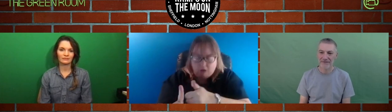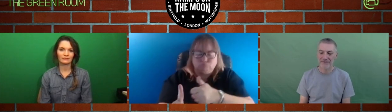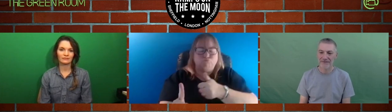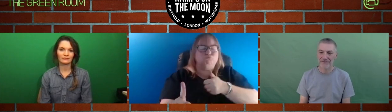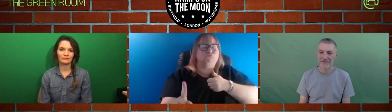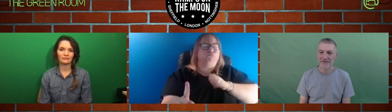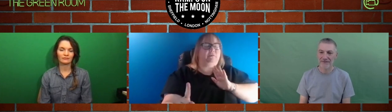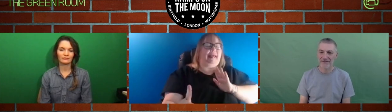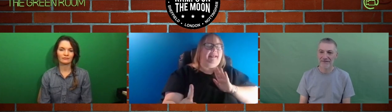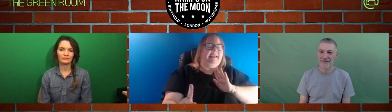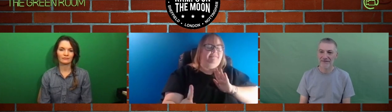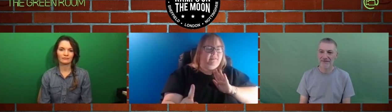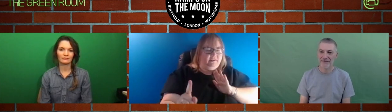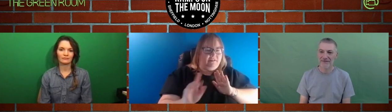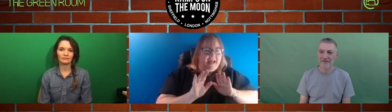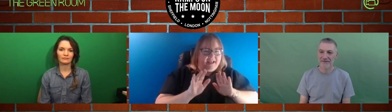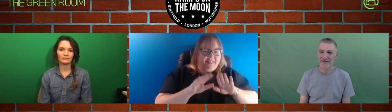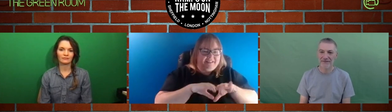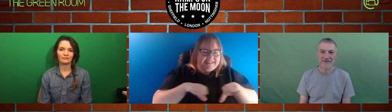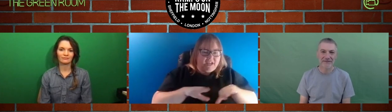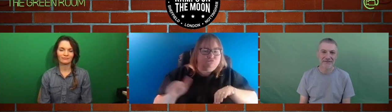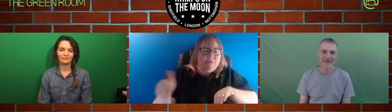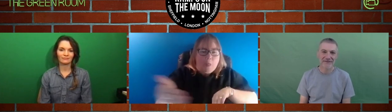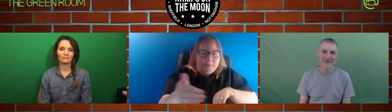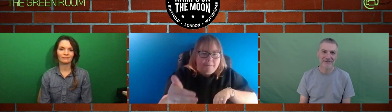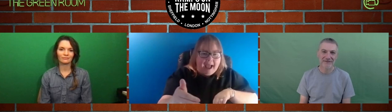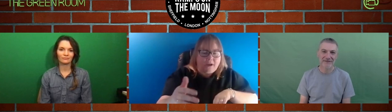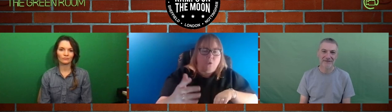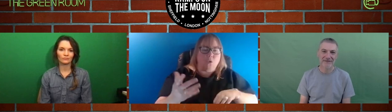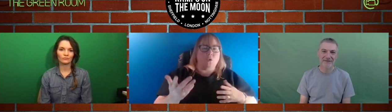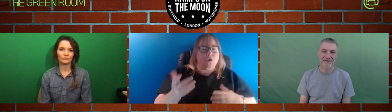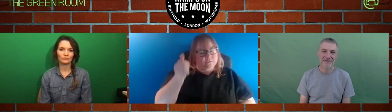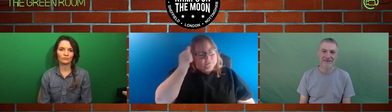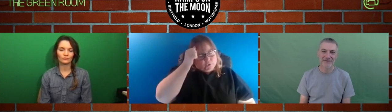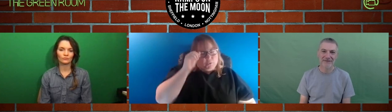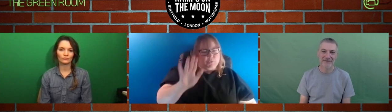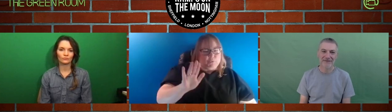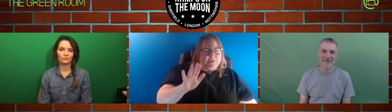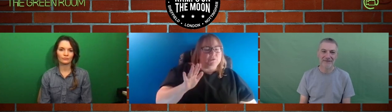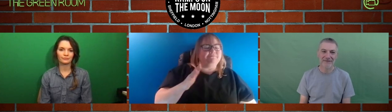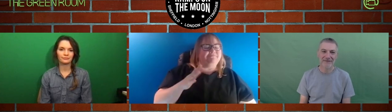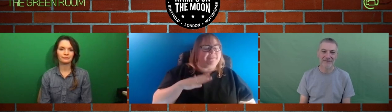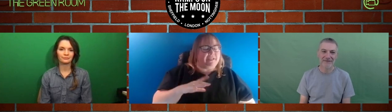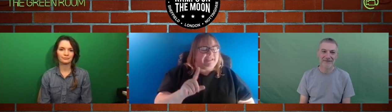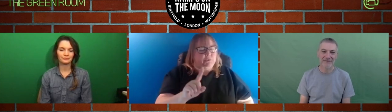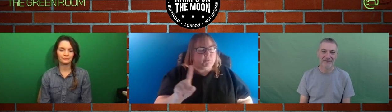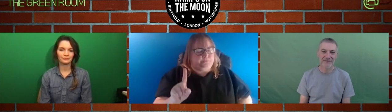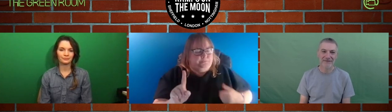also knew when you might need a bit of support in terms of